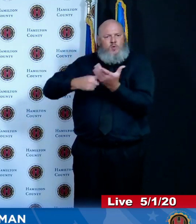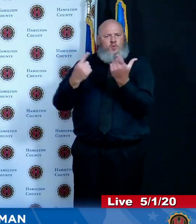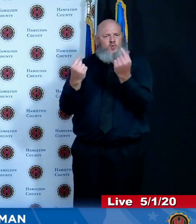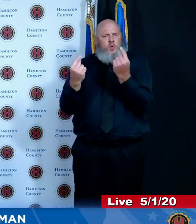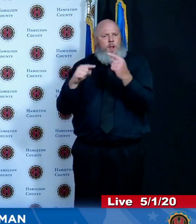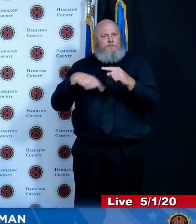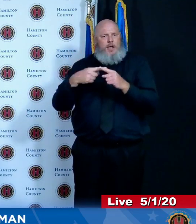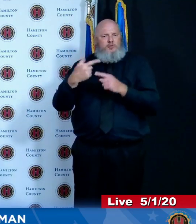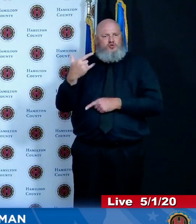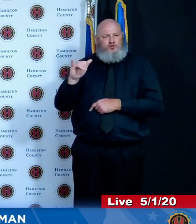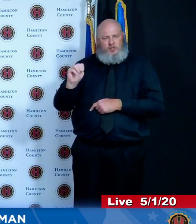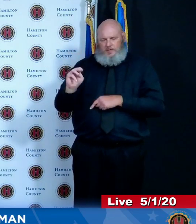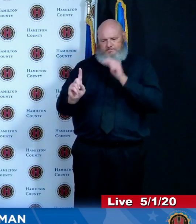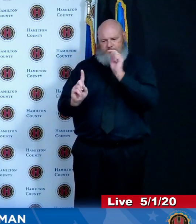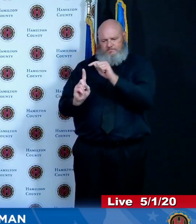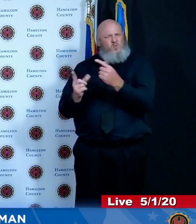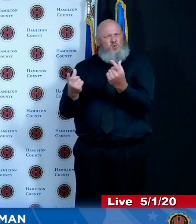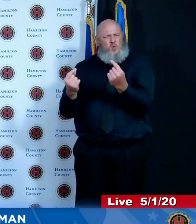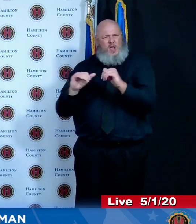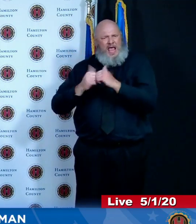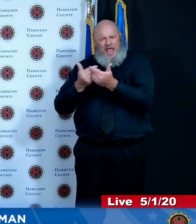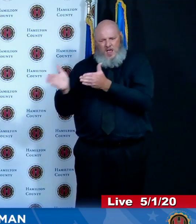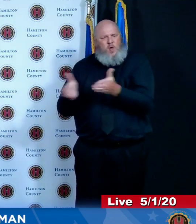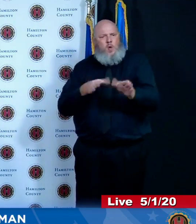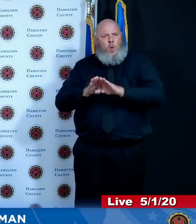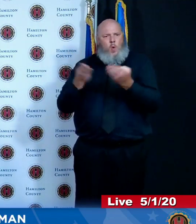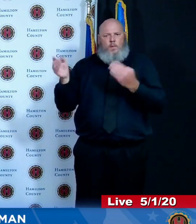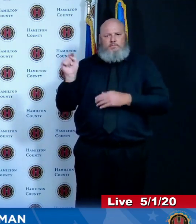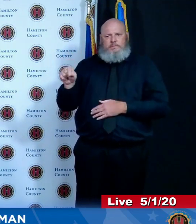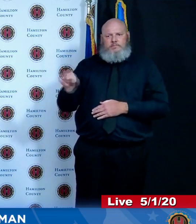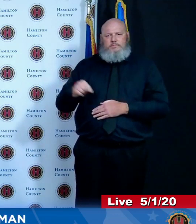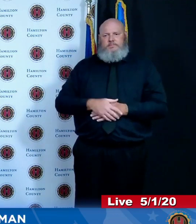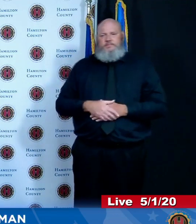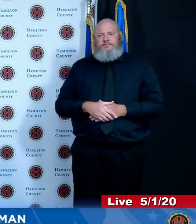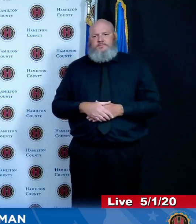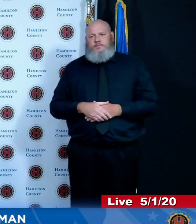did yesterday attend a press conference over at Juvenile Court with Judge